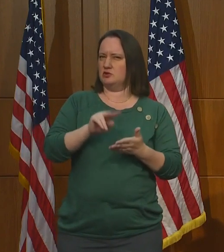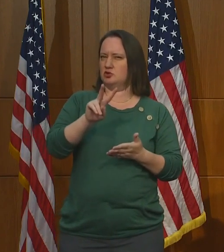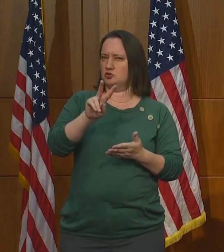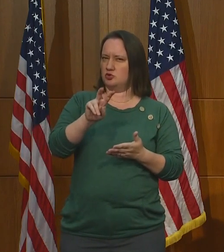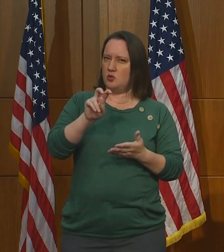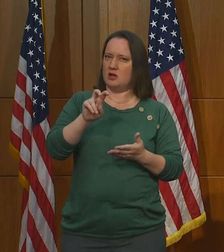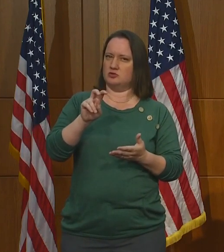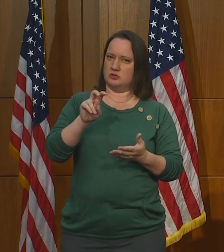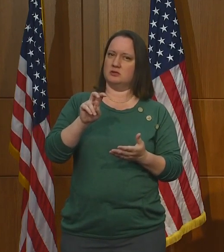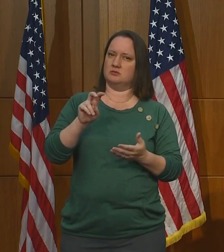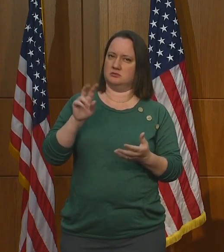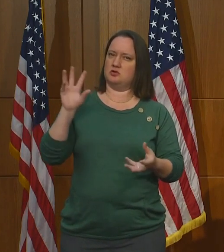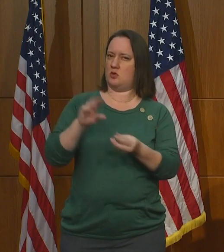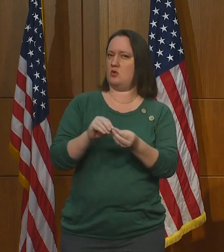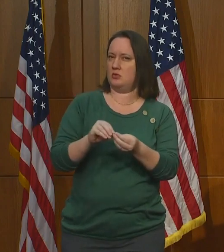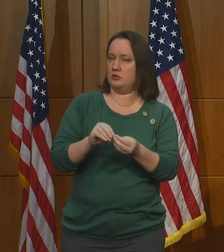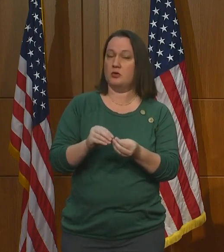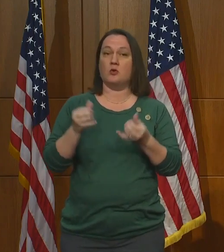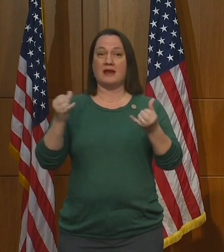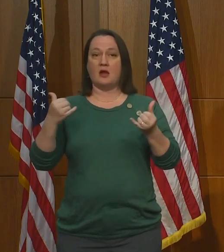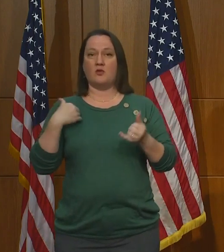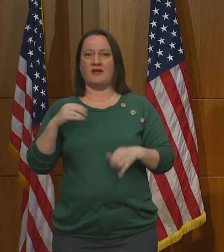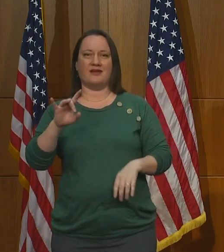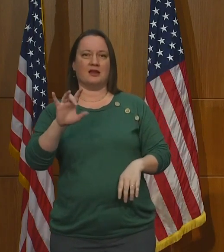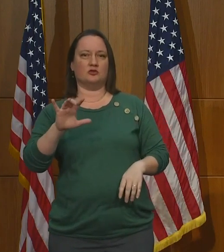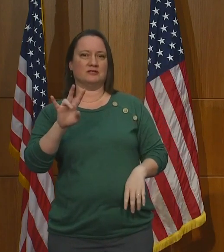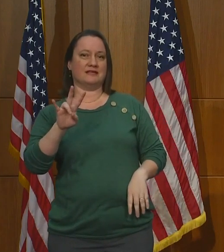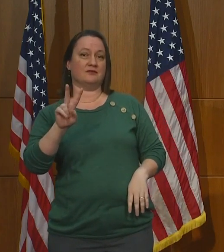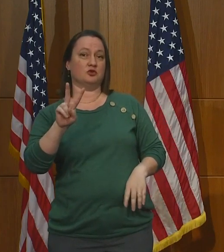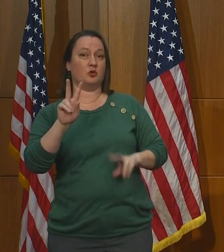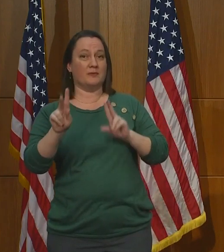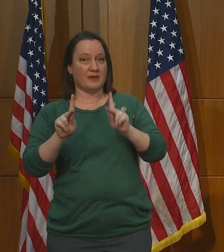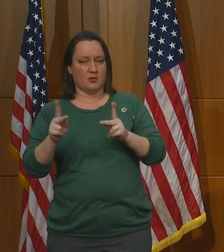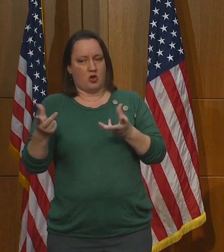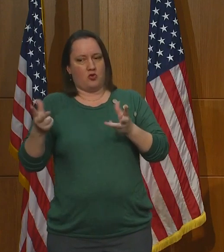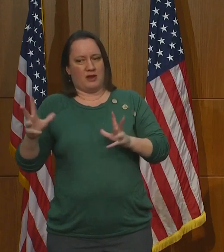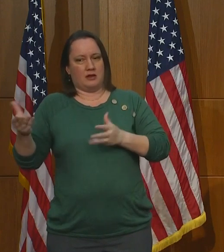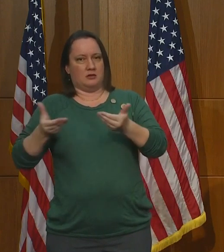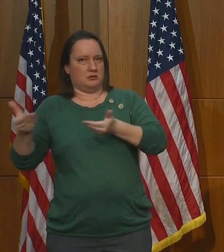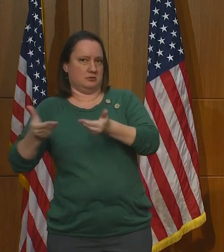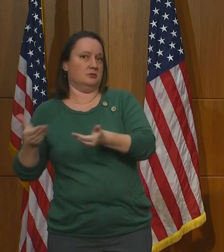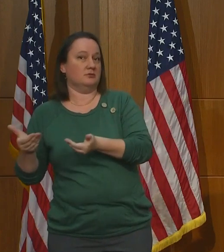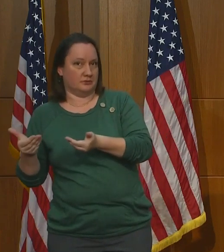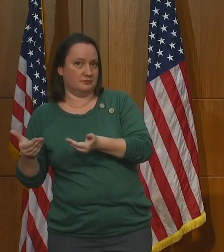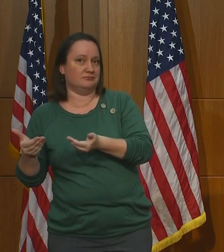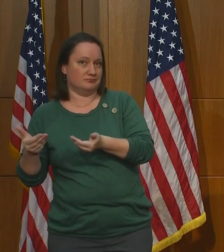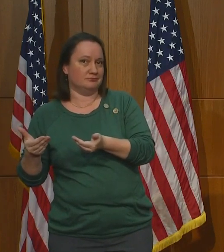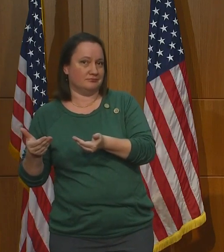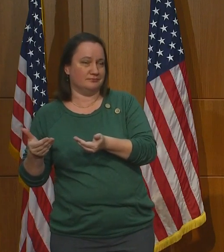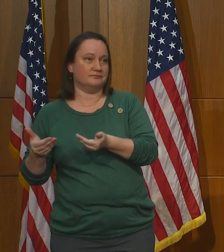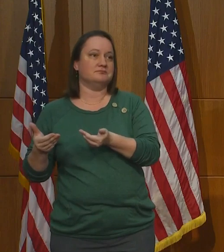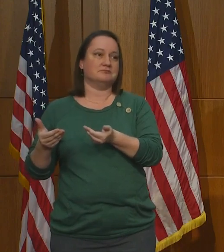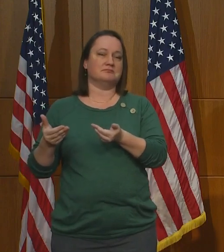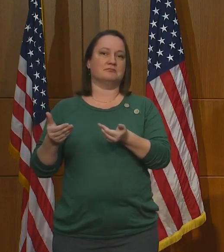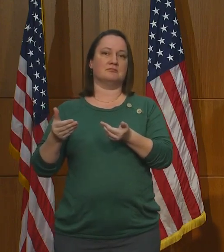HUNDRED THOUSAND PEOPLE TWELVE HUNDRED. RIGHT NOW WE HAVE A TOTAL OF EIGHT HUNDRED AND